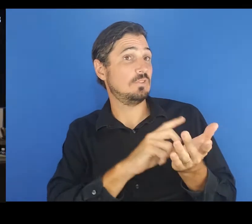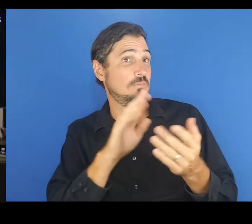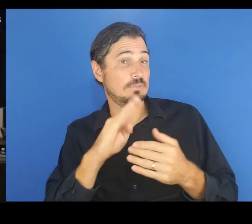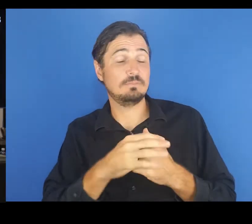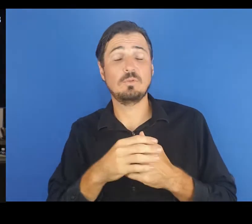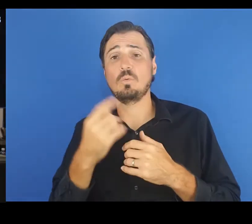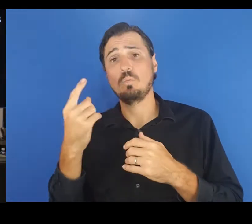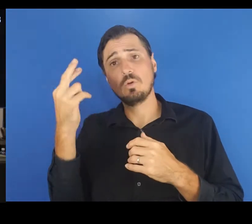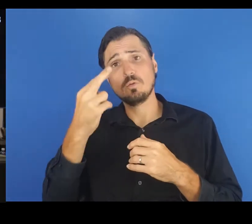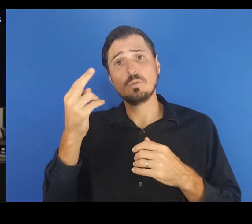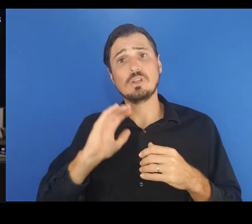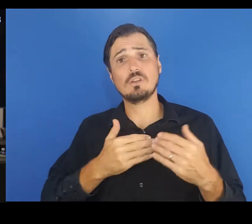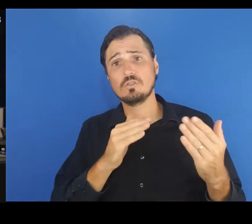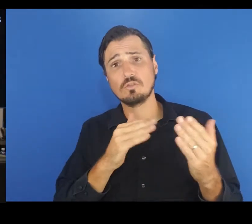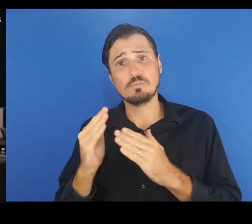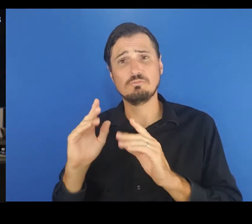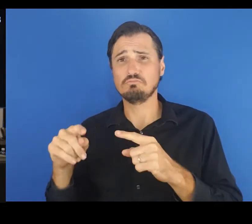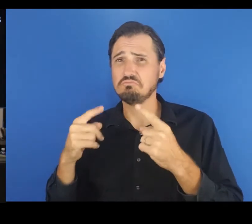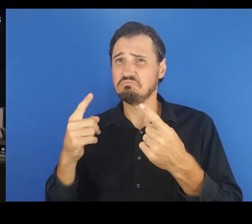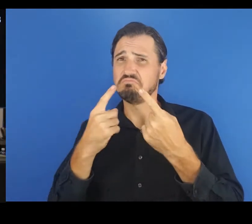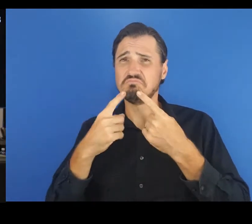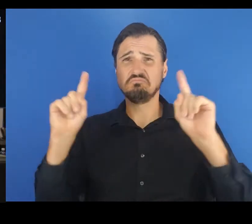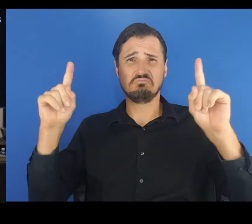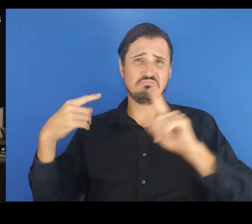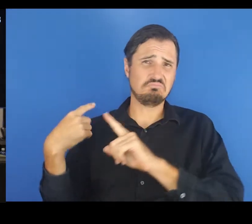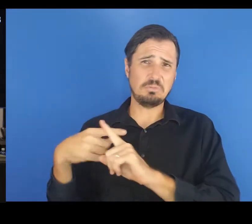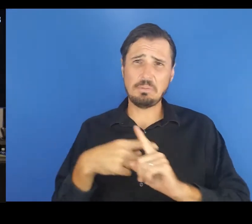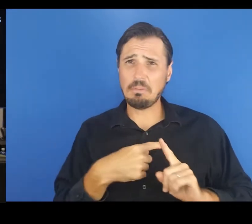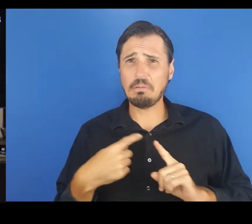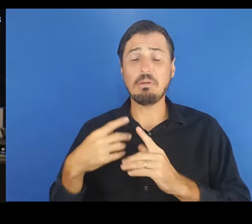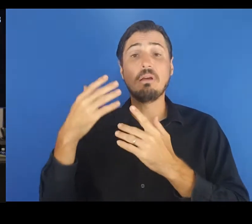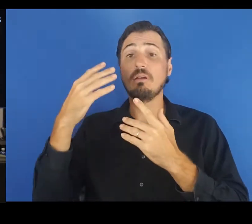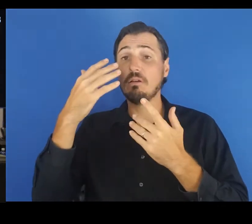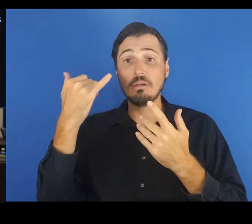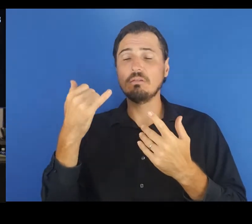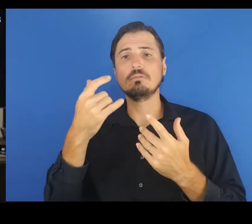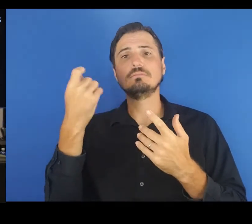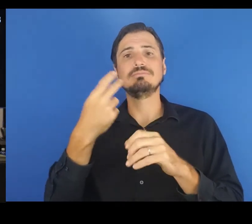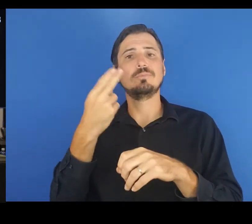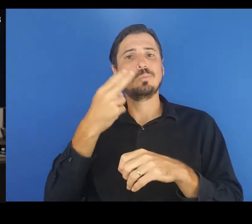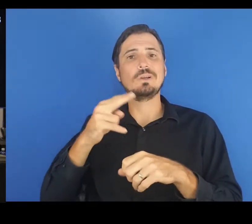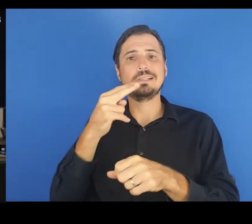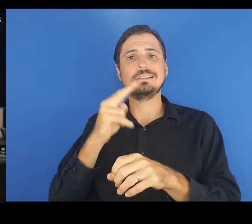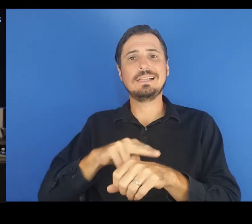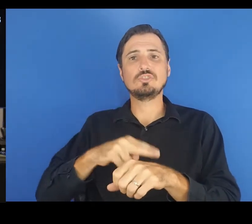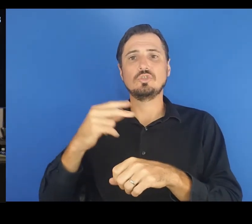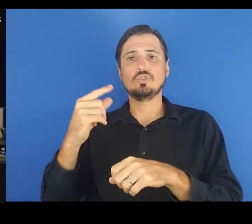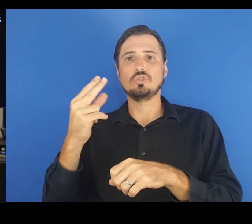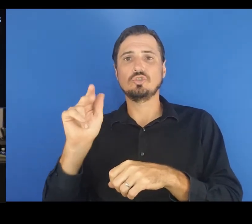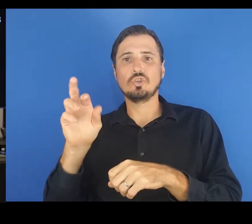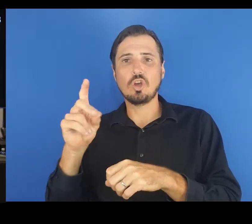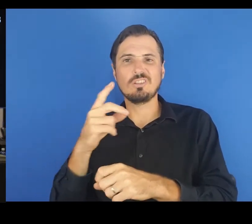One of the reasons our community has been so successful in our COVID response has been through the assistance of the Hawaii National Guard